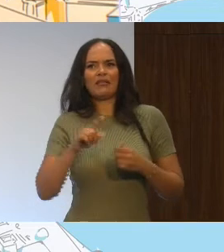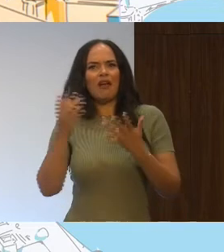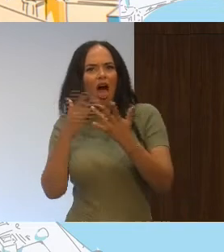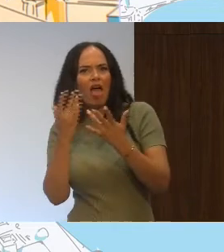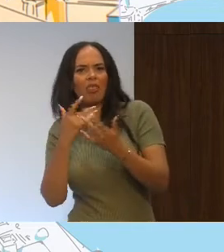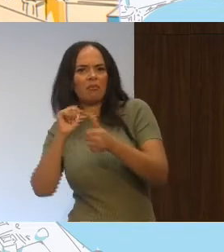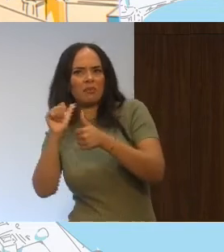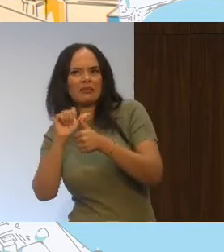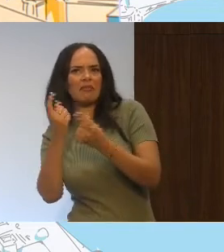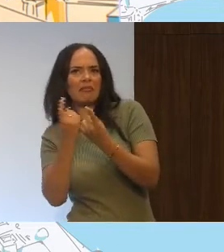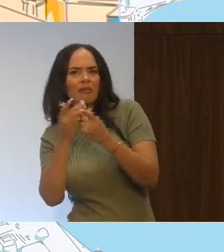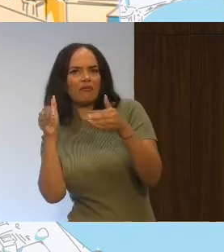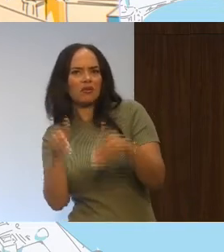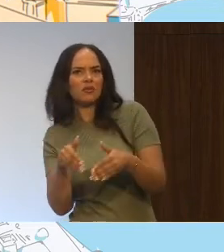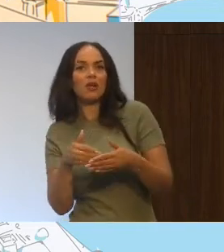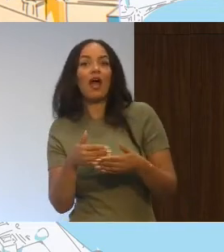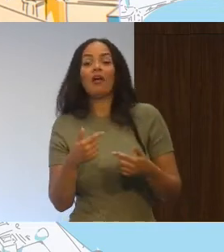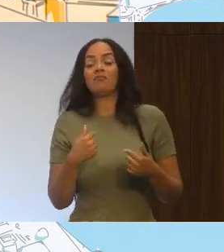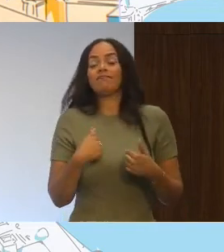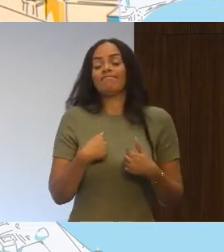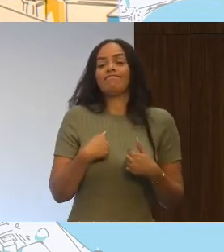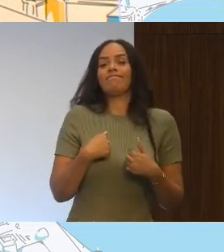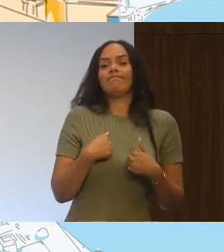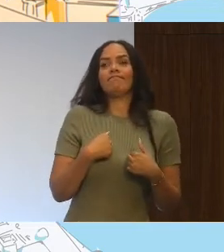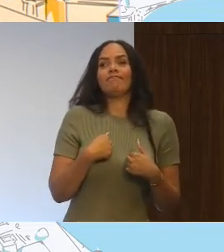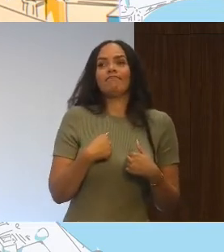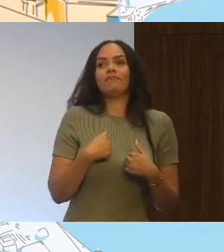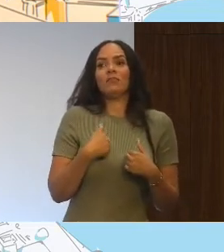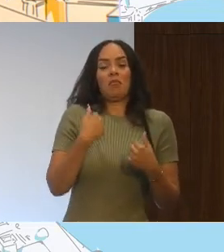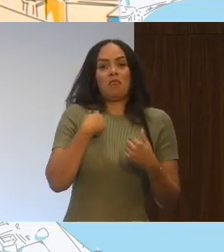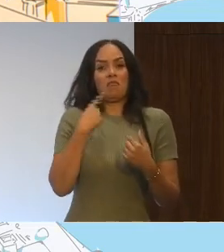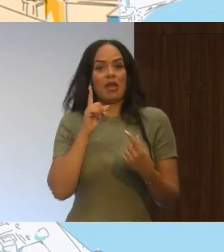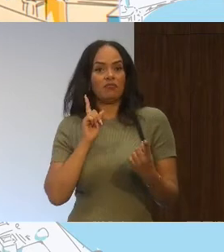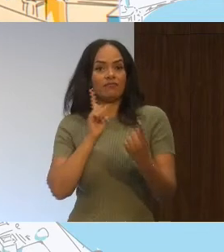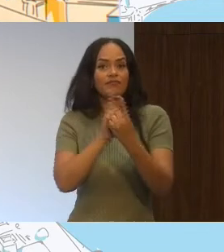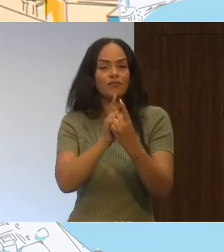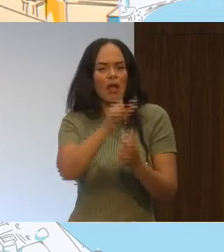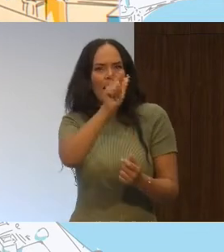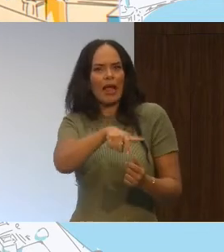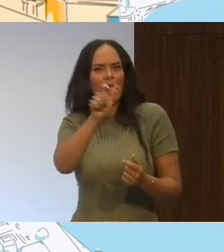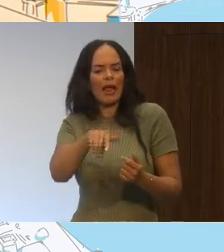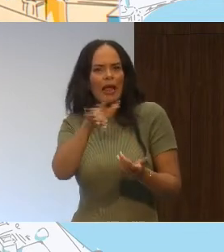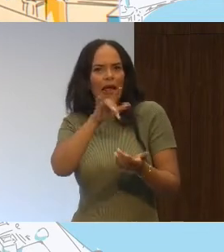So and I said, oh, well, I ended up seeing nearly two thirds of the patients in my clinic that are headaches. Why not headache?